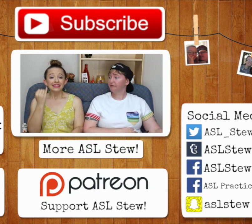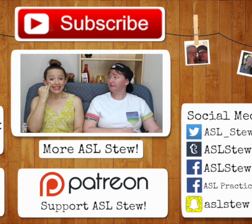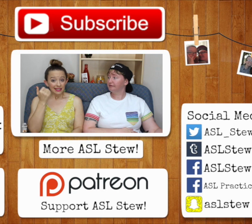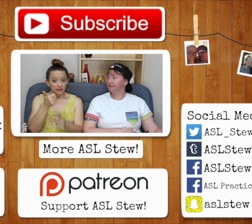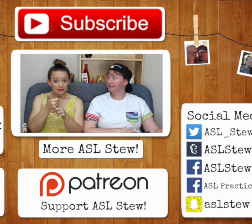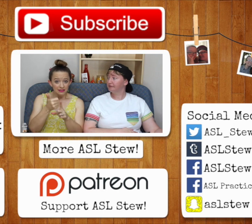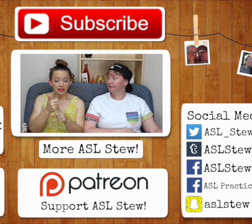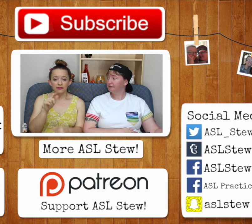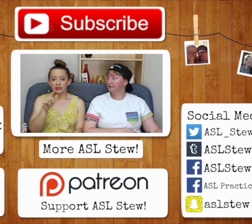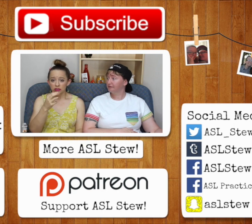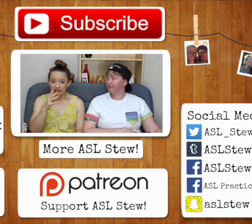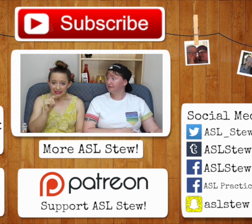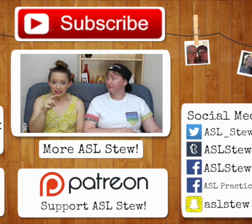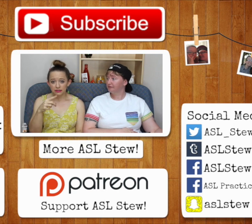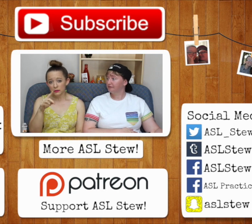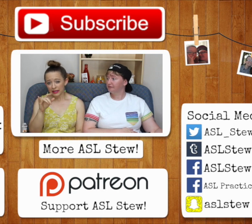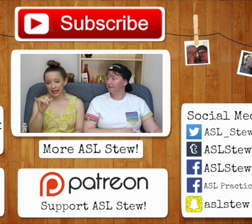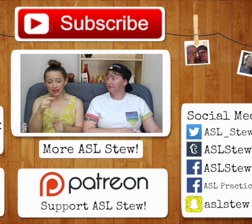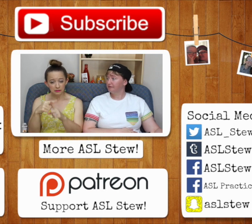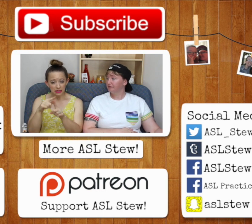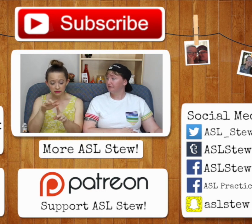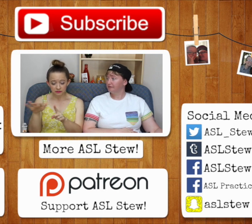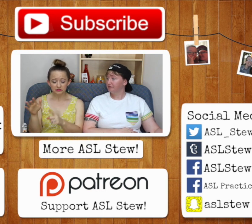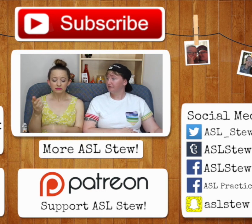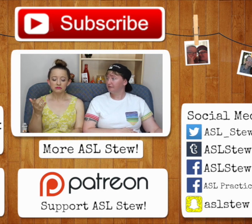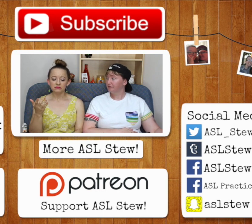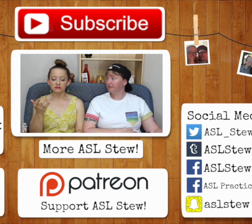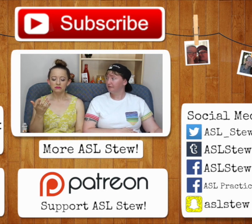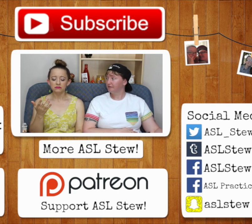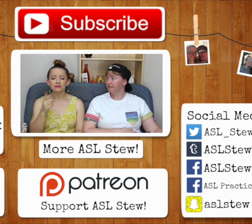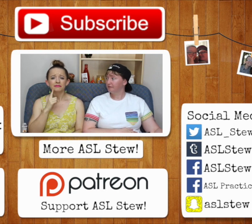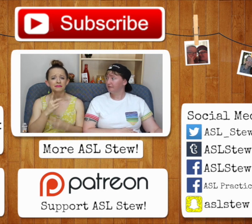if you are involved, or you are a part of the LGBT+ community....